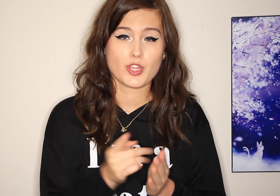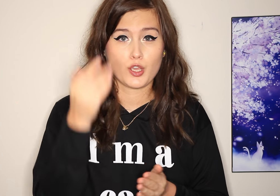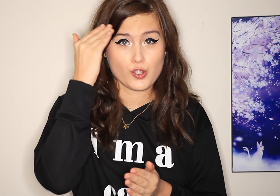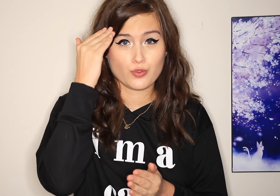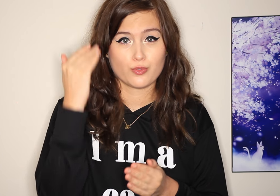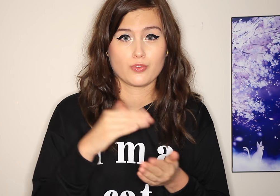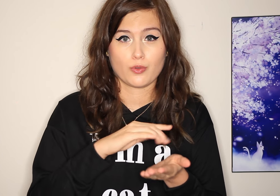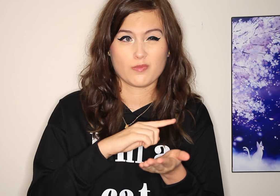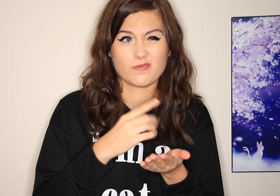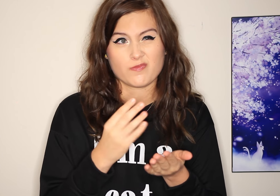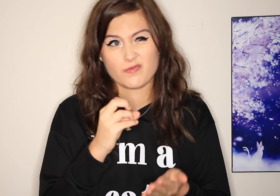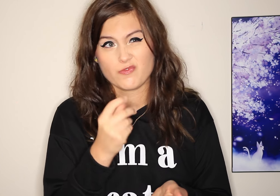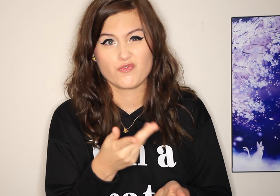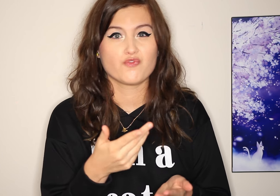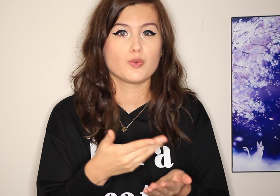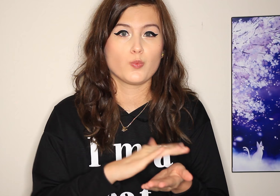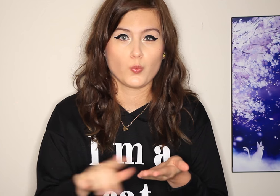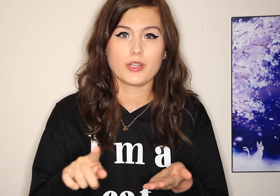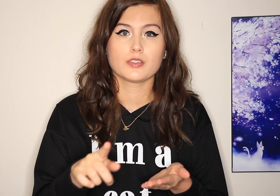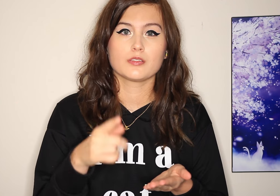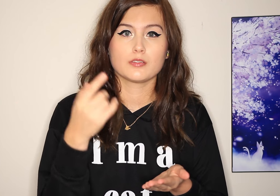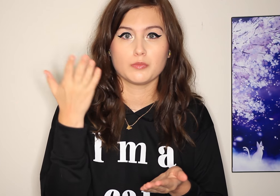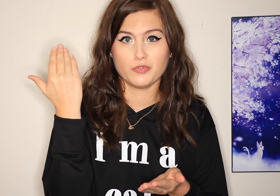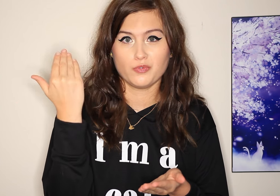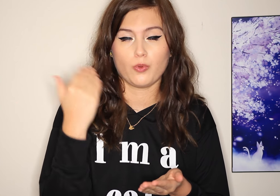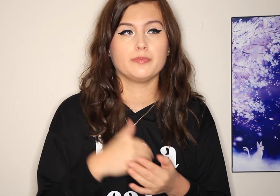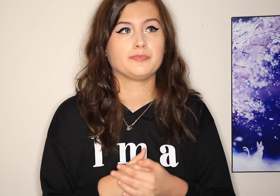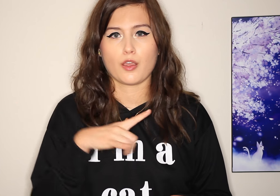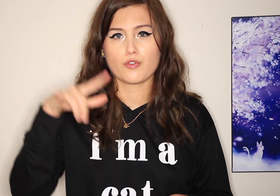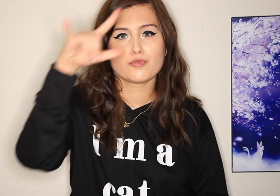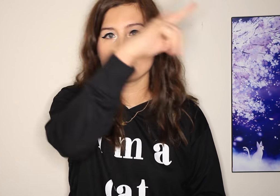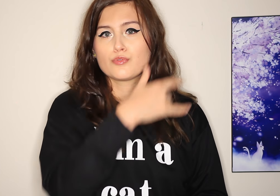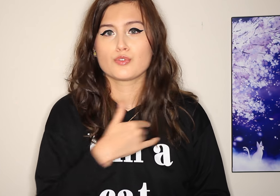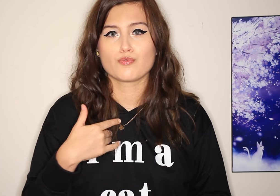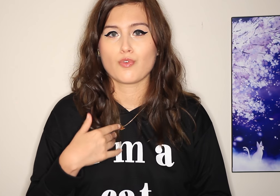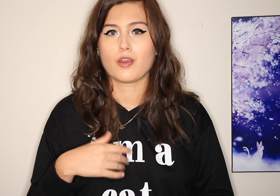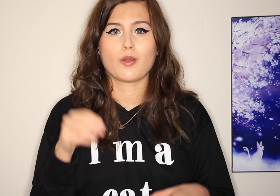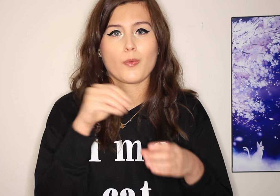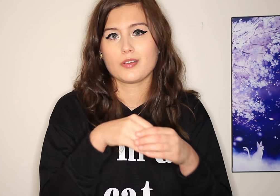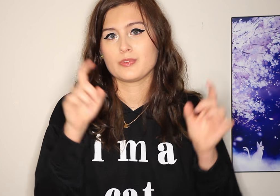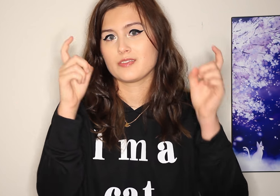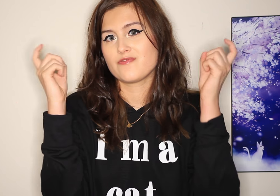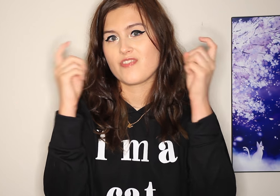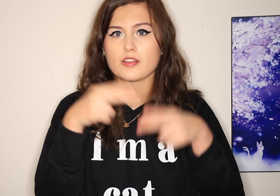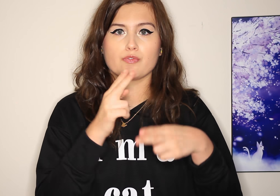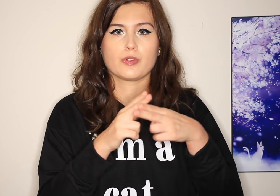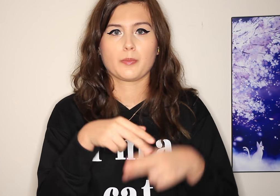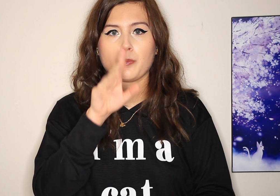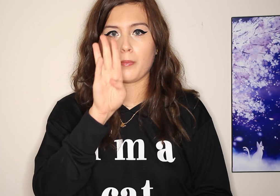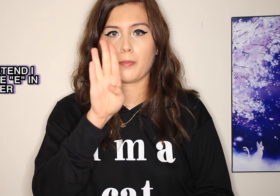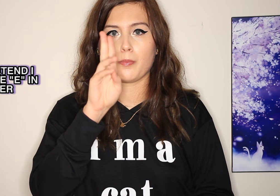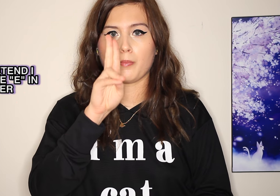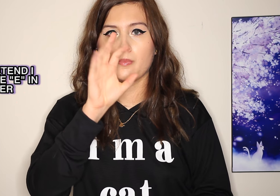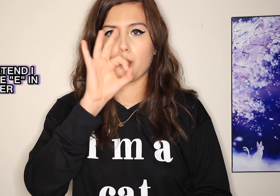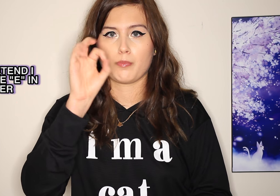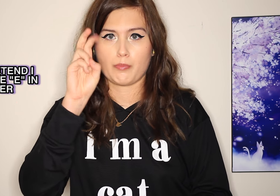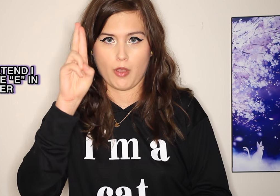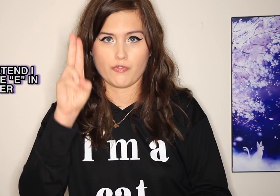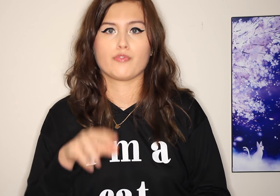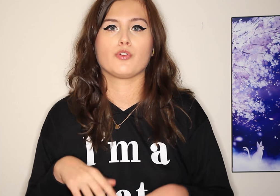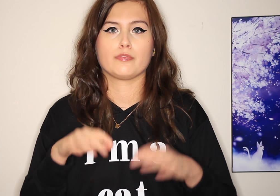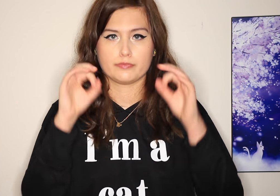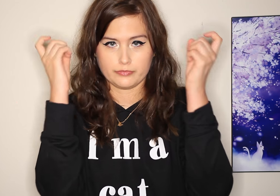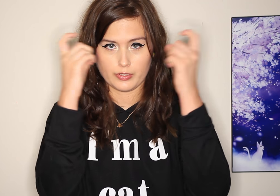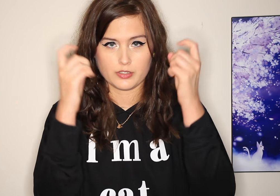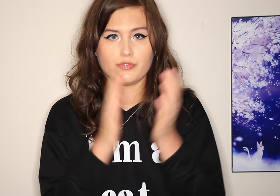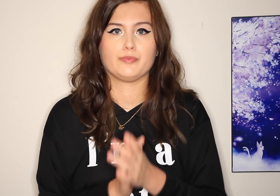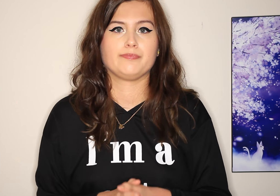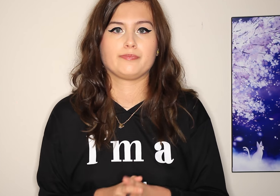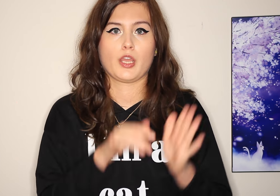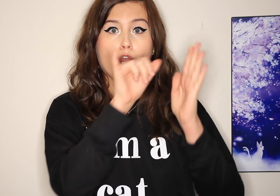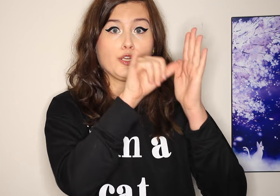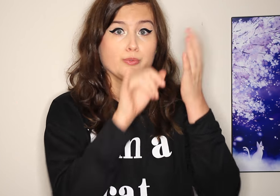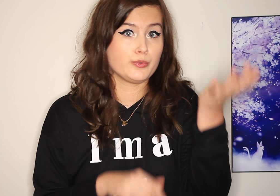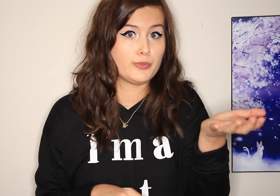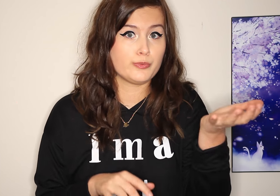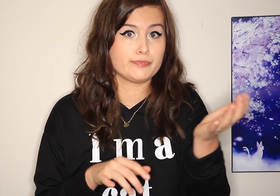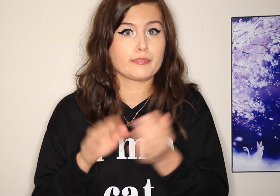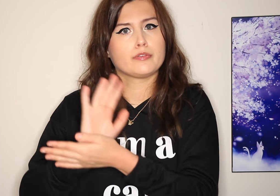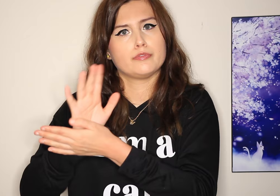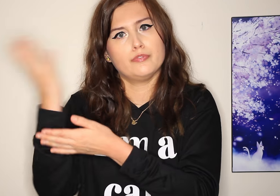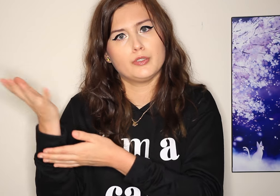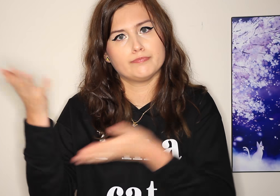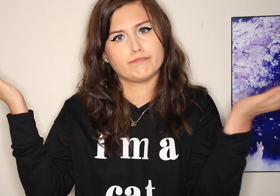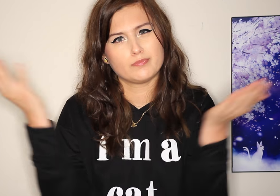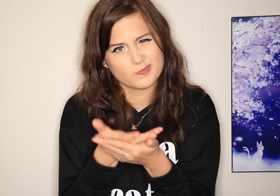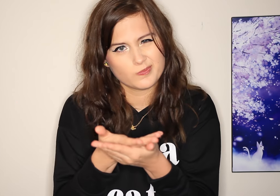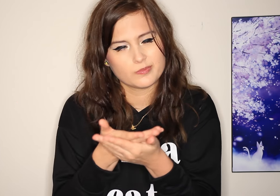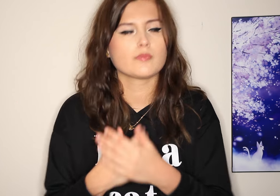You all know a few weeks ago that I flew to Toronto for Buffer Festival, which is a YouTube + film festival in one.